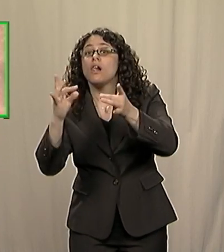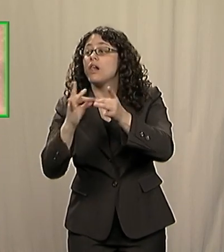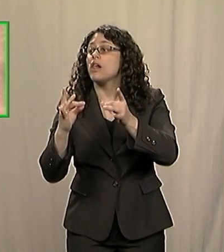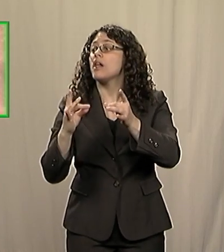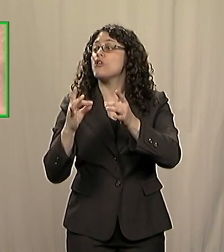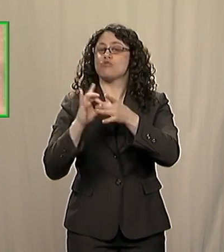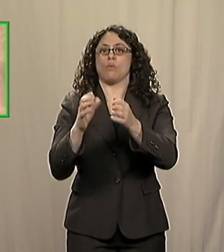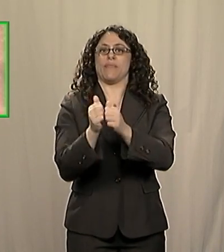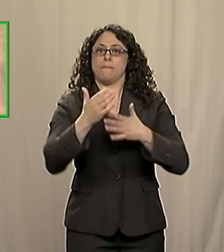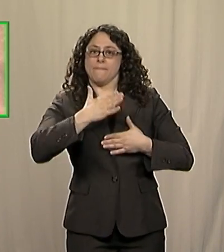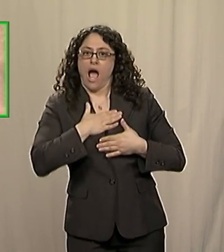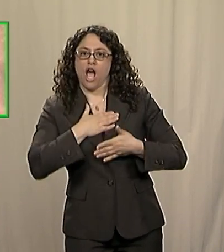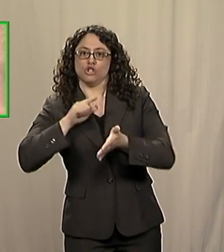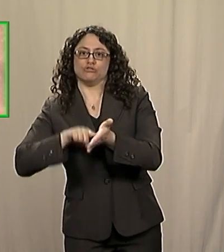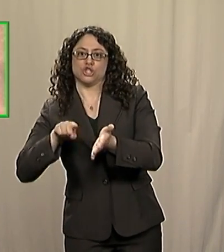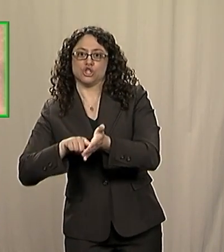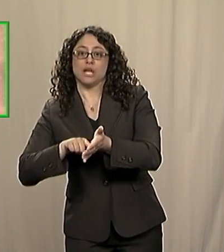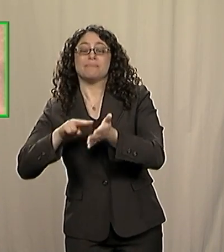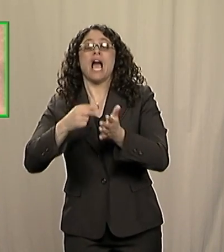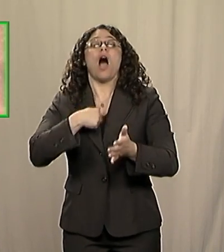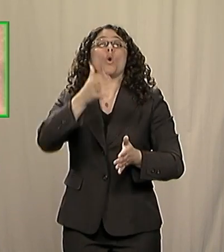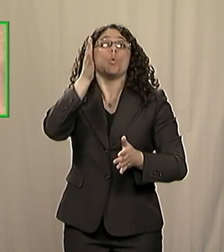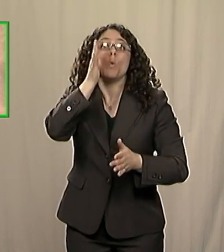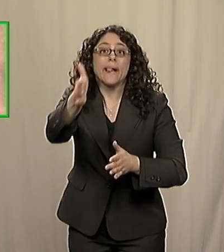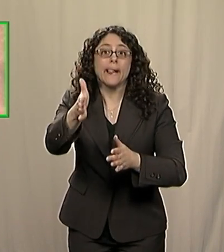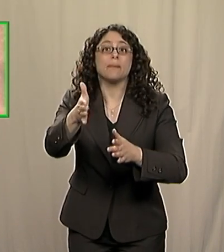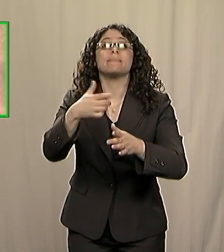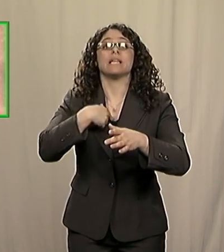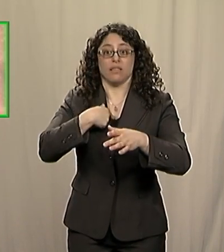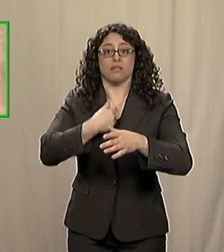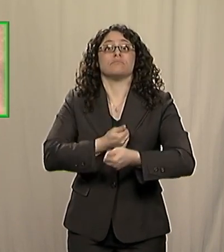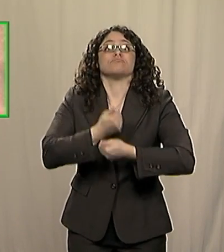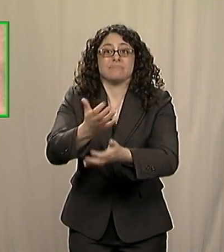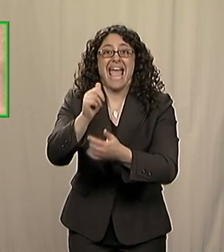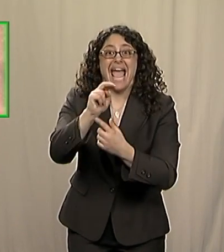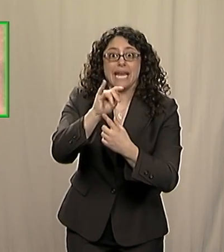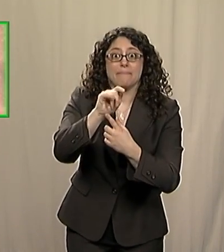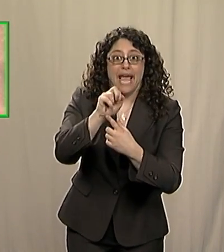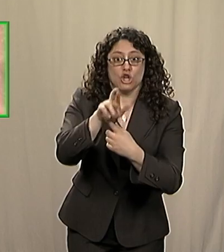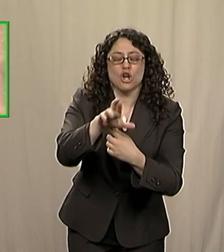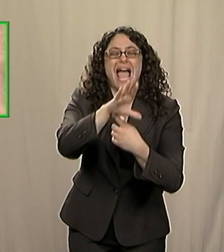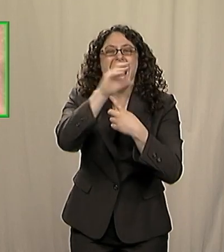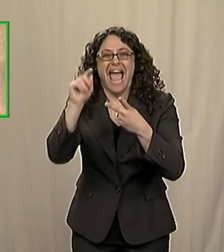I am one of the authors as is my colleague. The third role is principal.